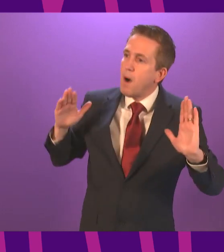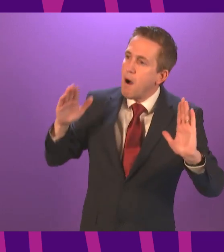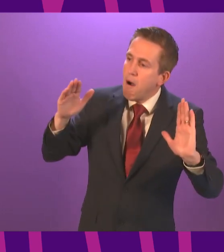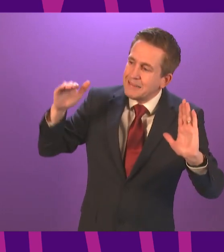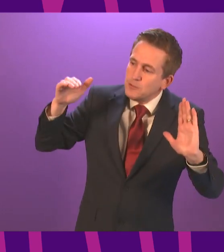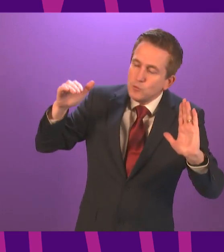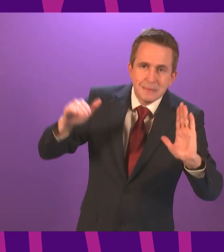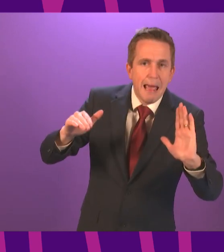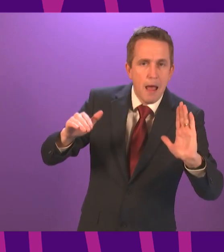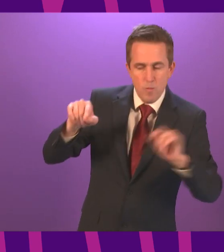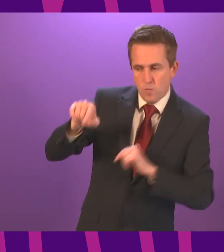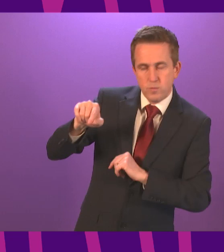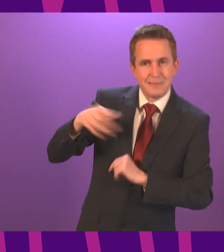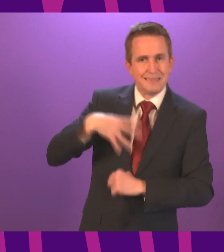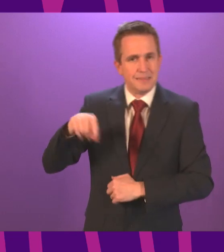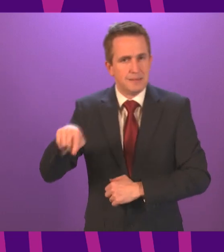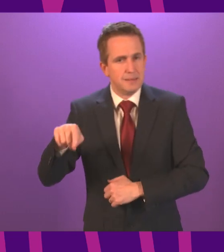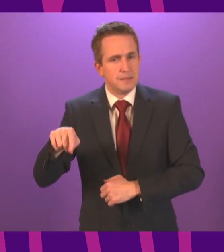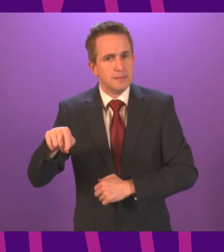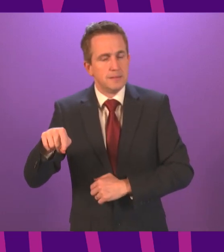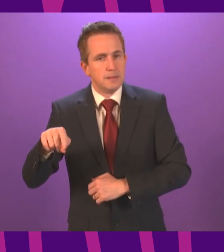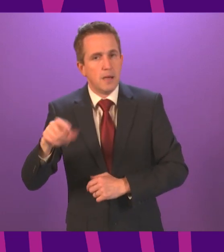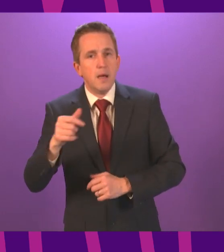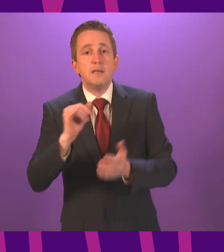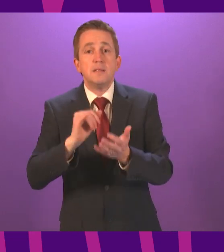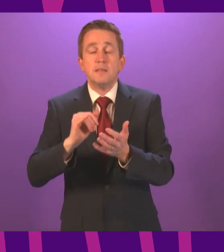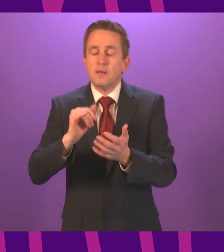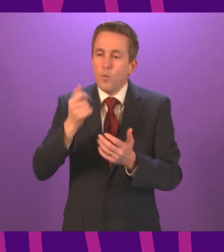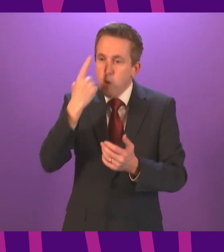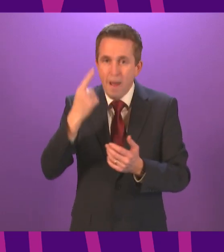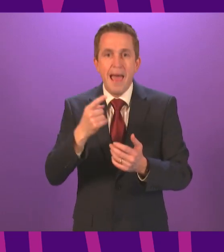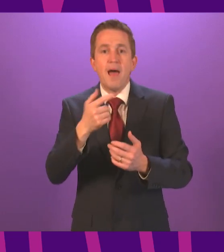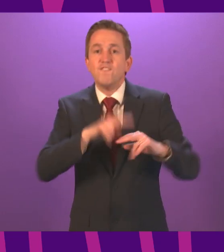other way, will increase the transmission risk.